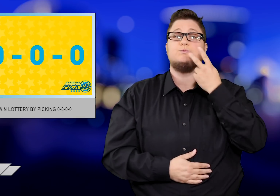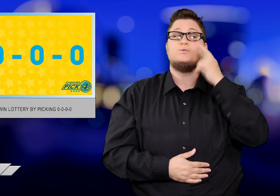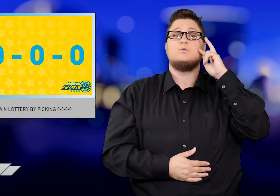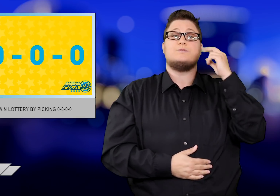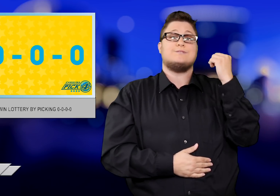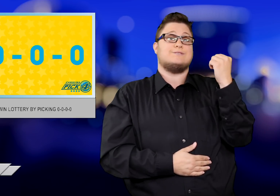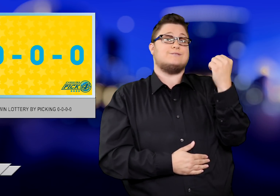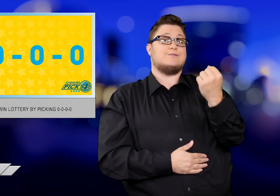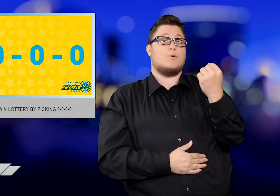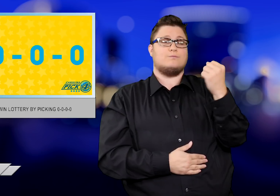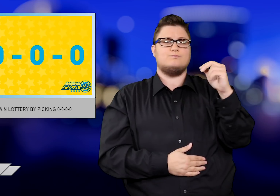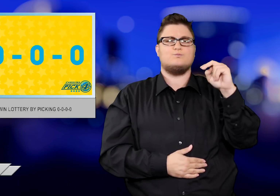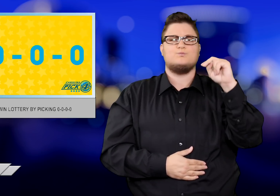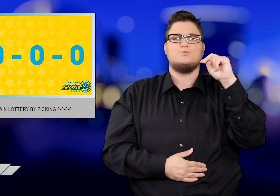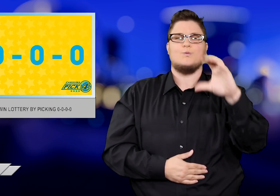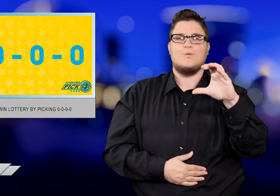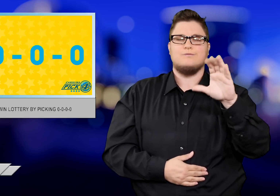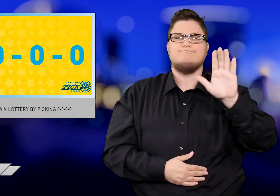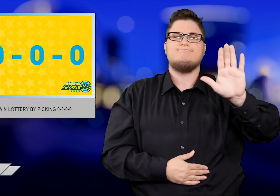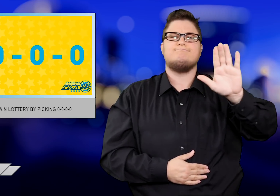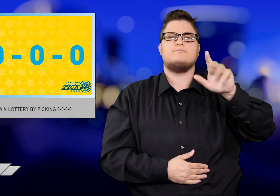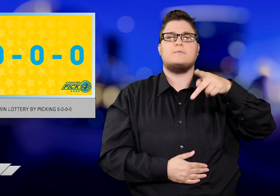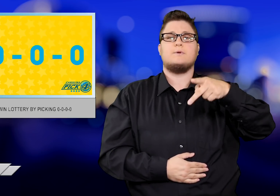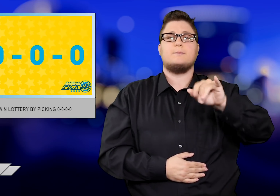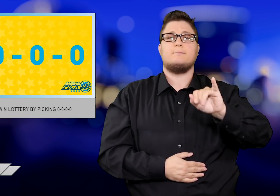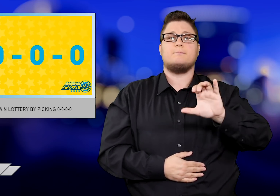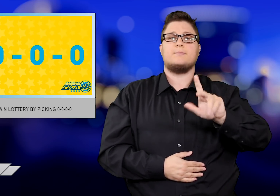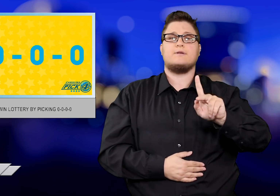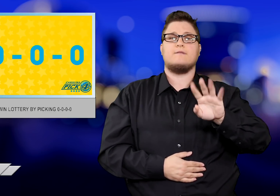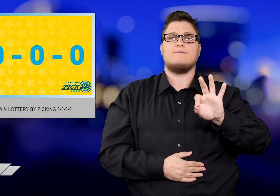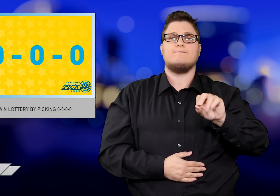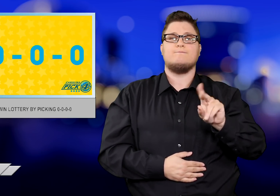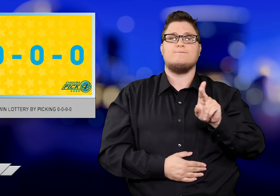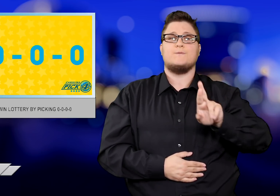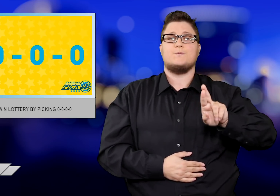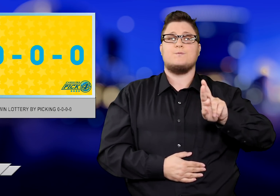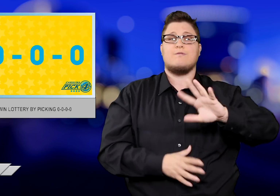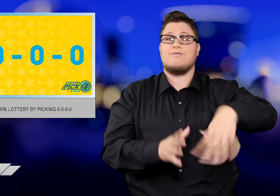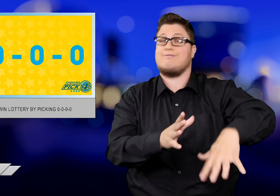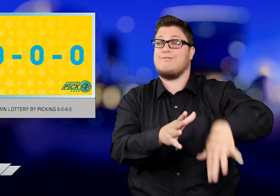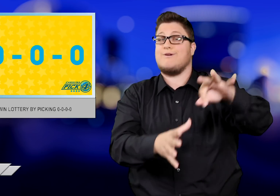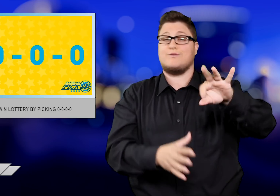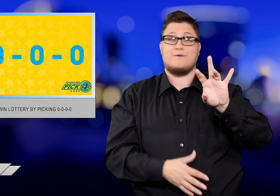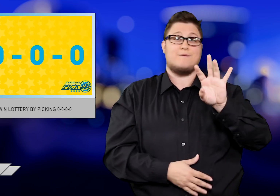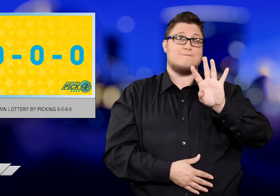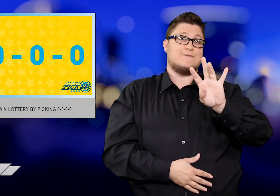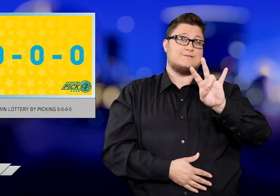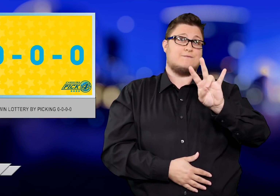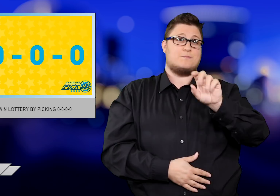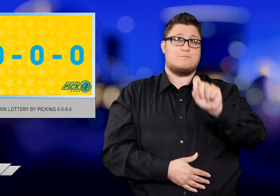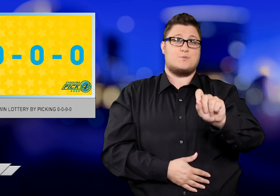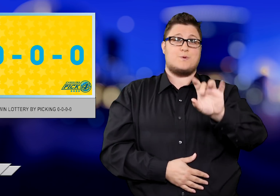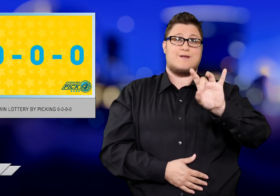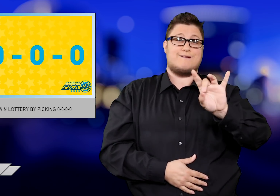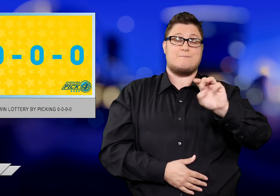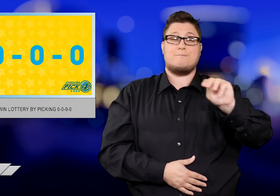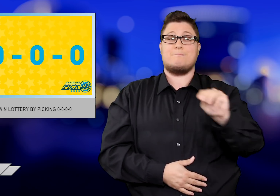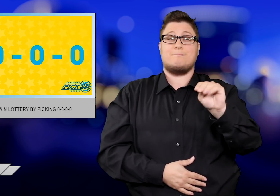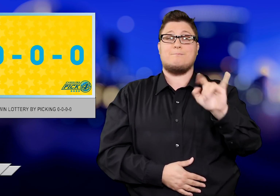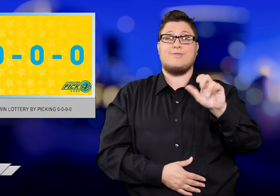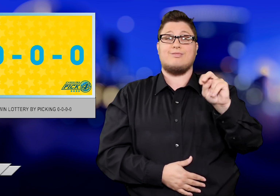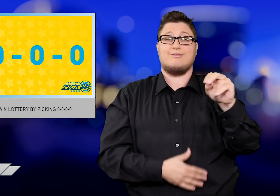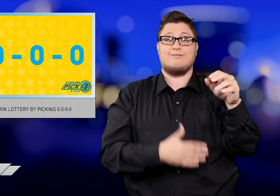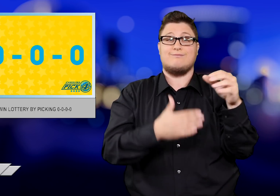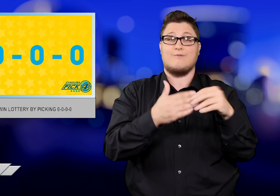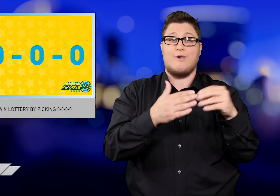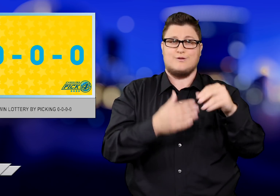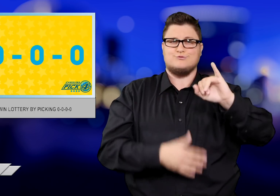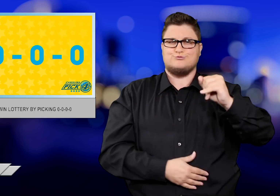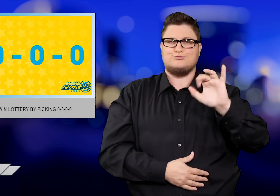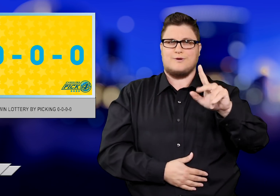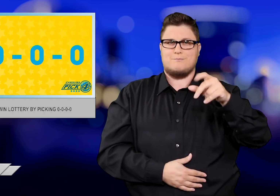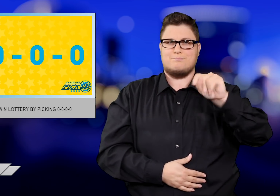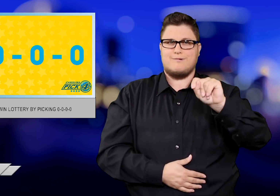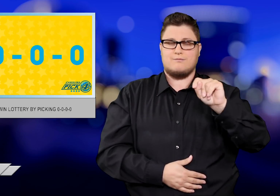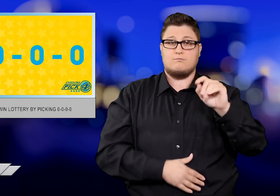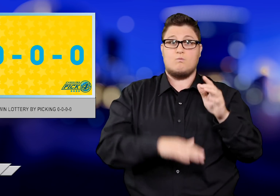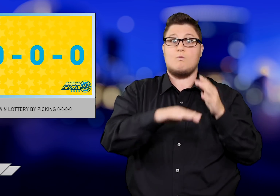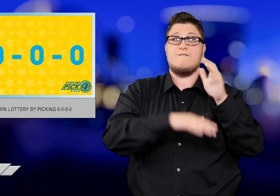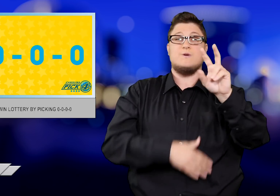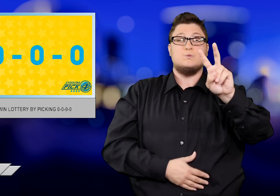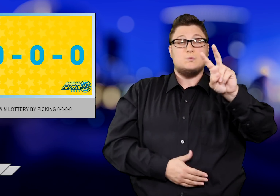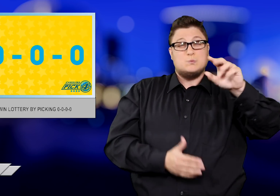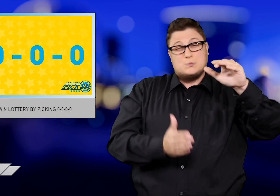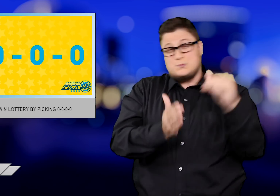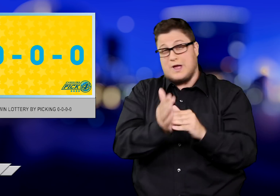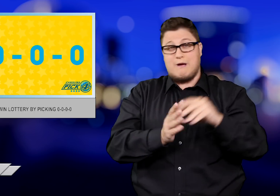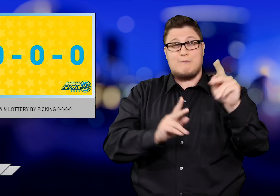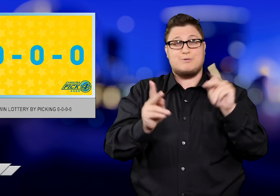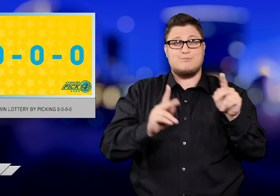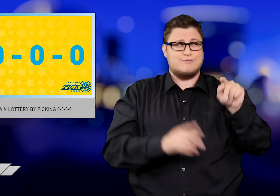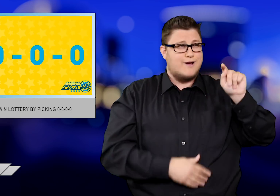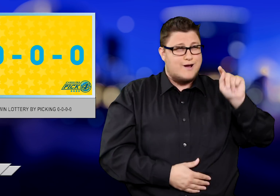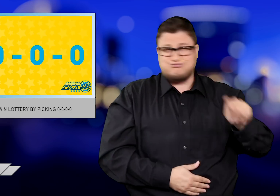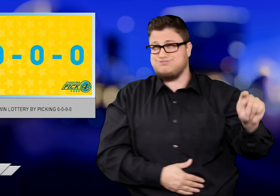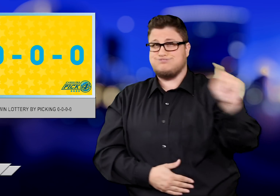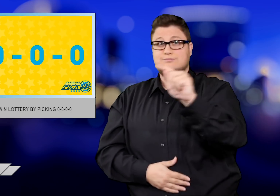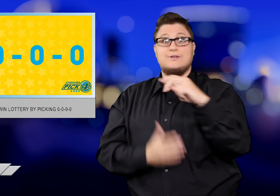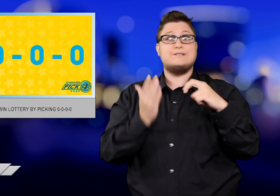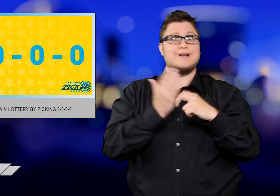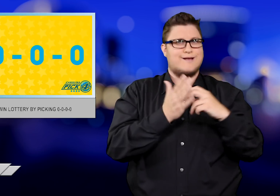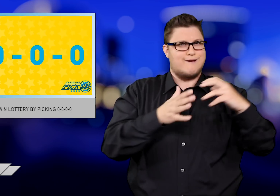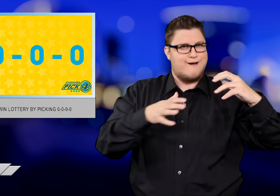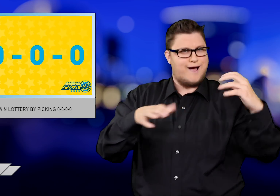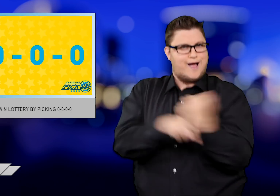There were more than 2,000 winning tickets Saturday for the North Carolina Pick 4 lottery's